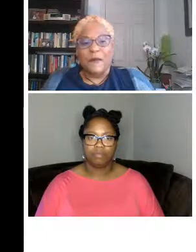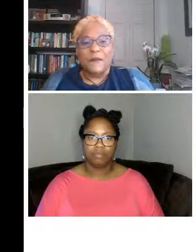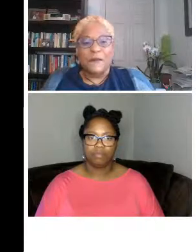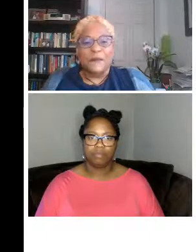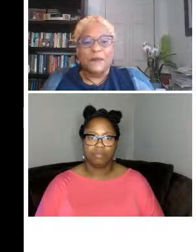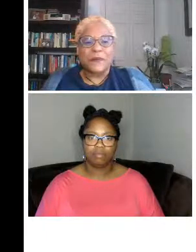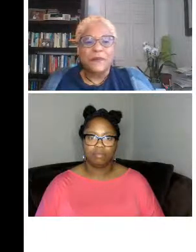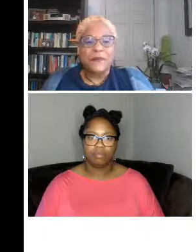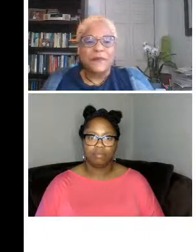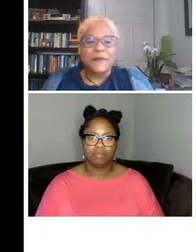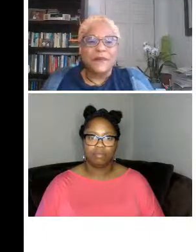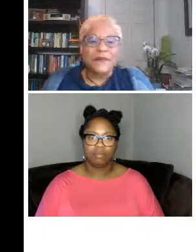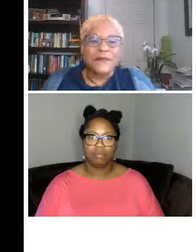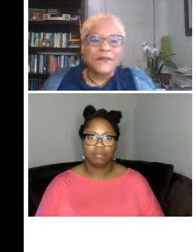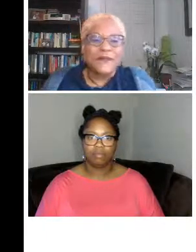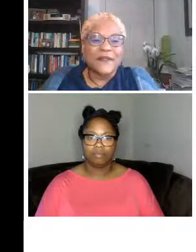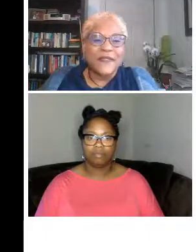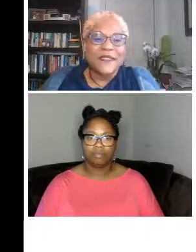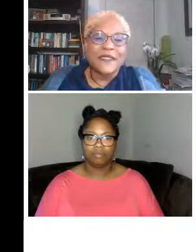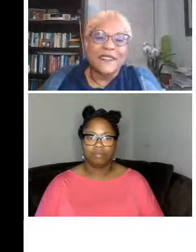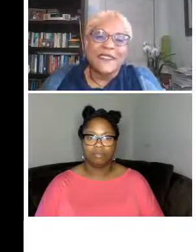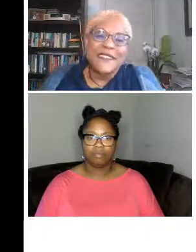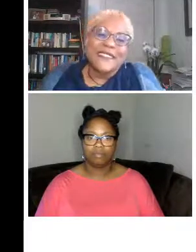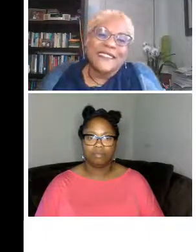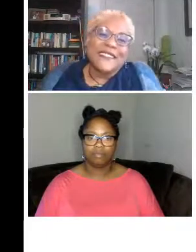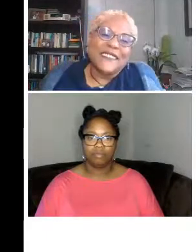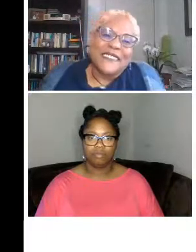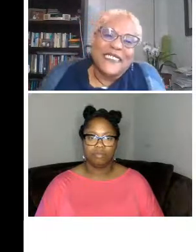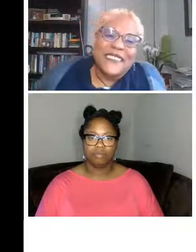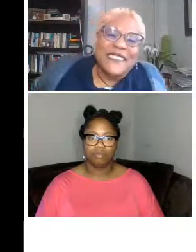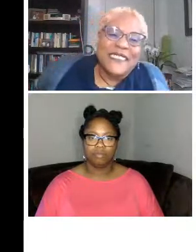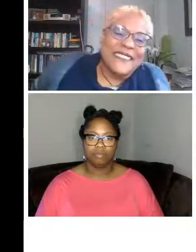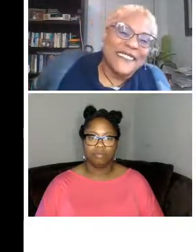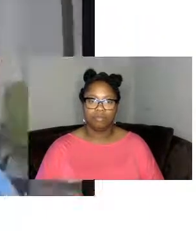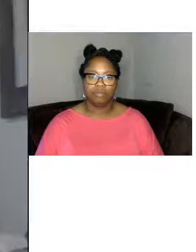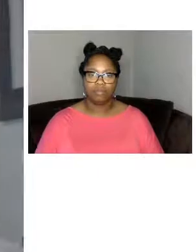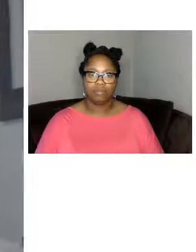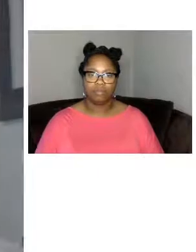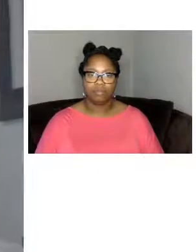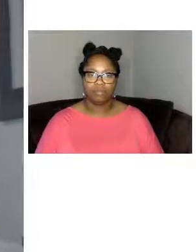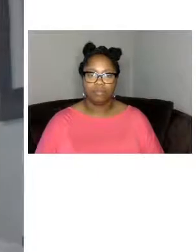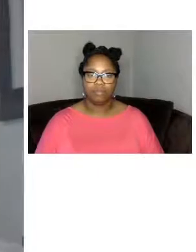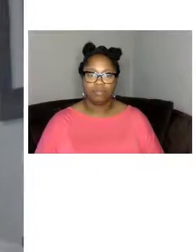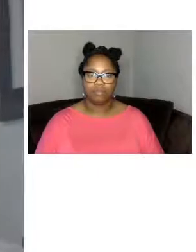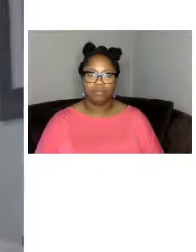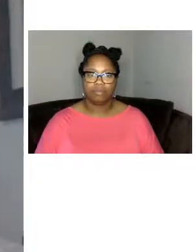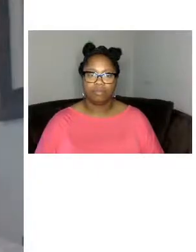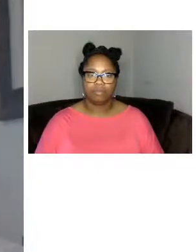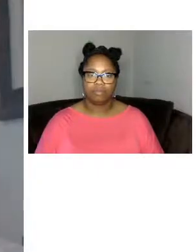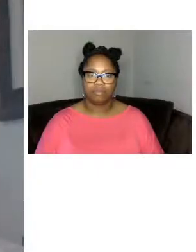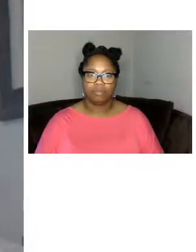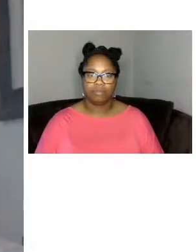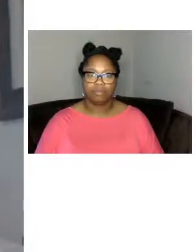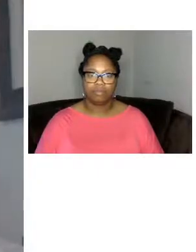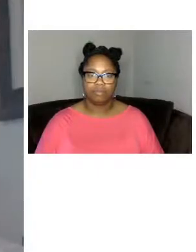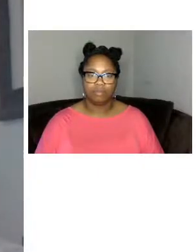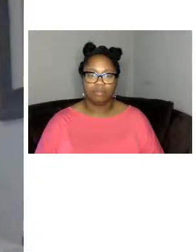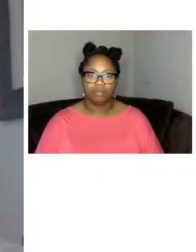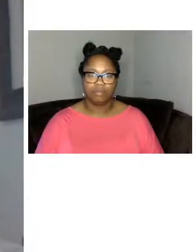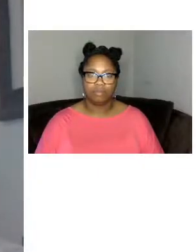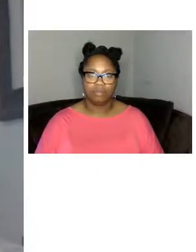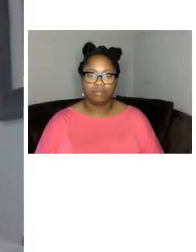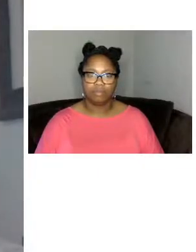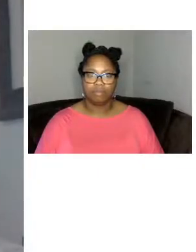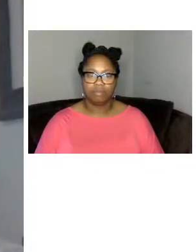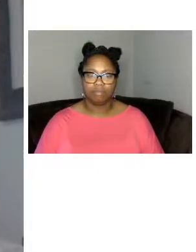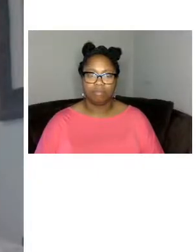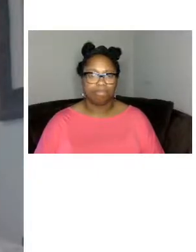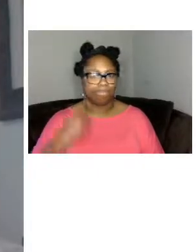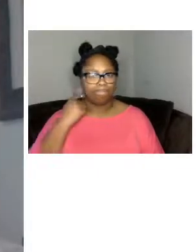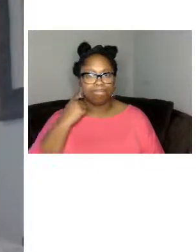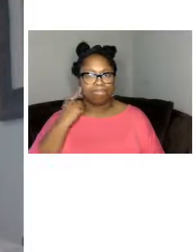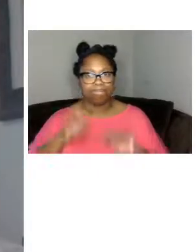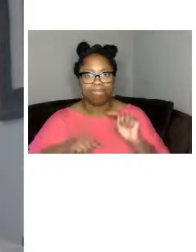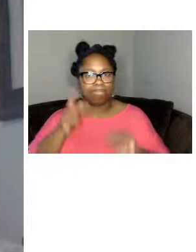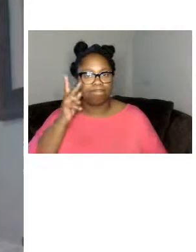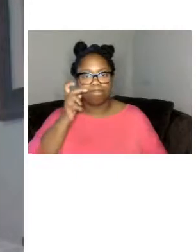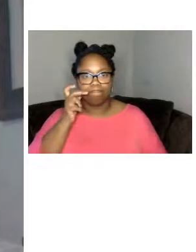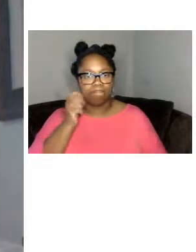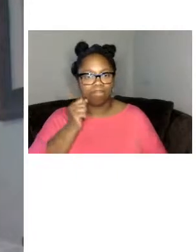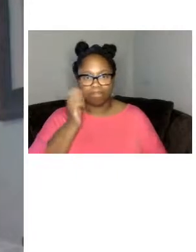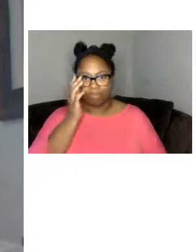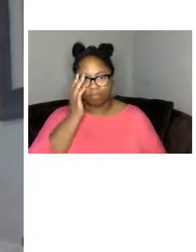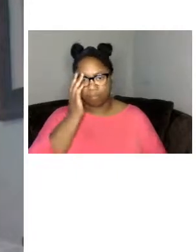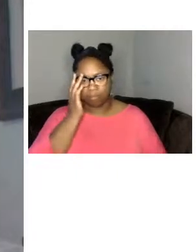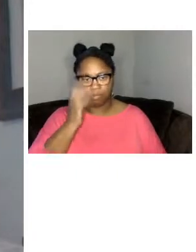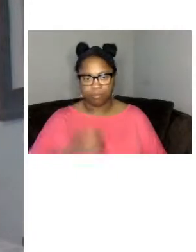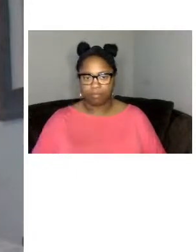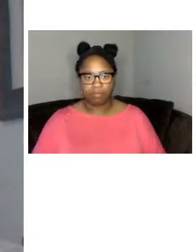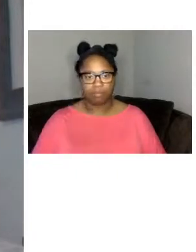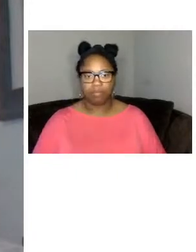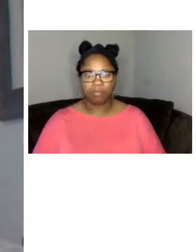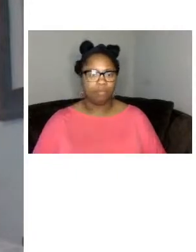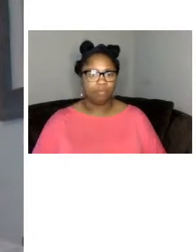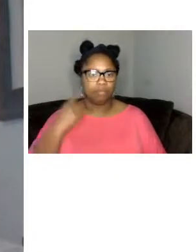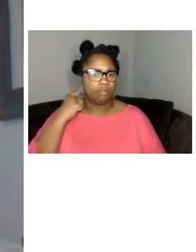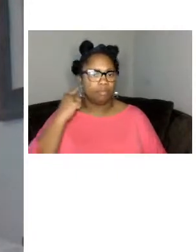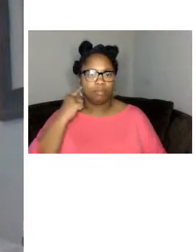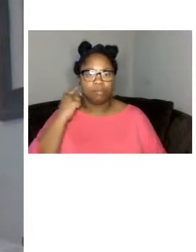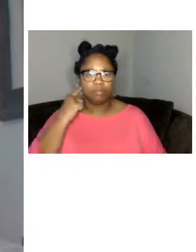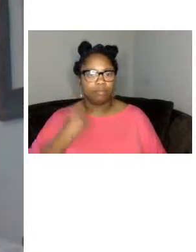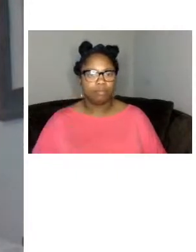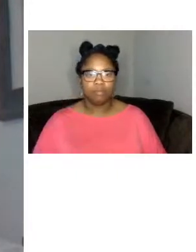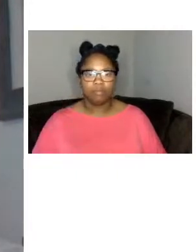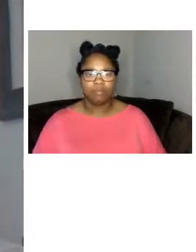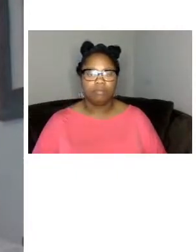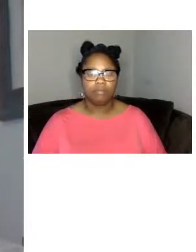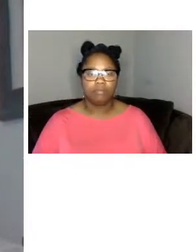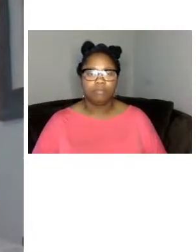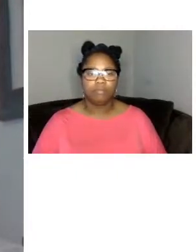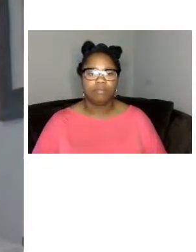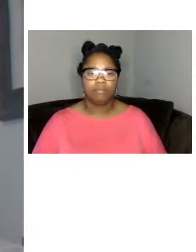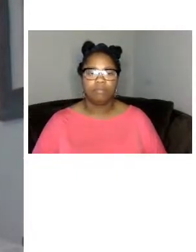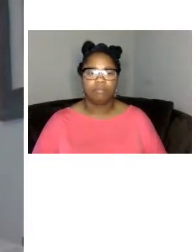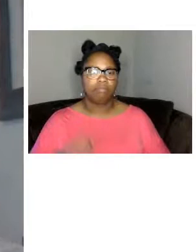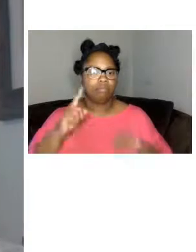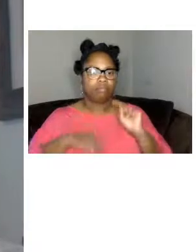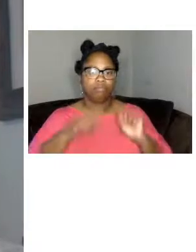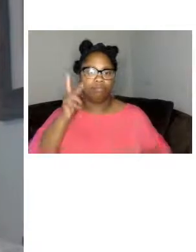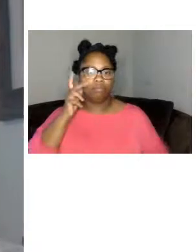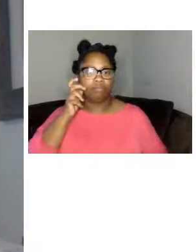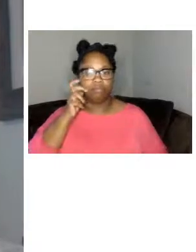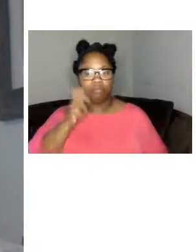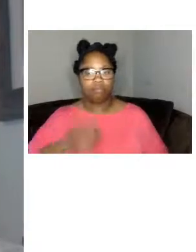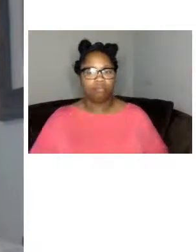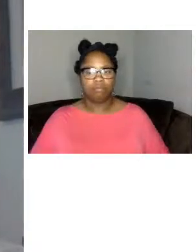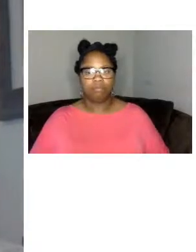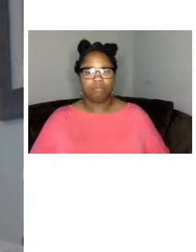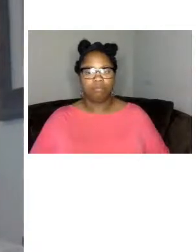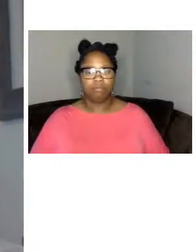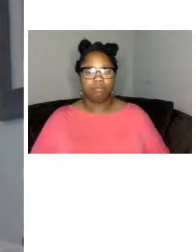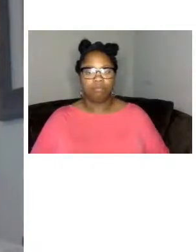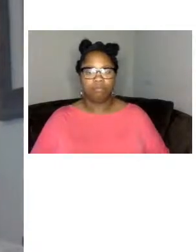days off a our lives